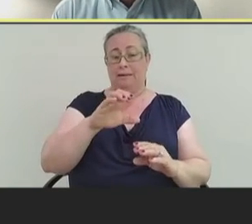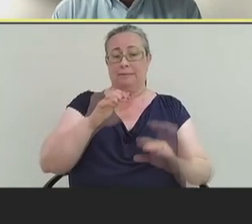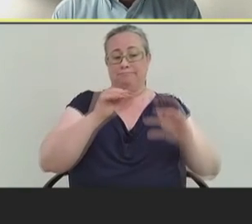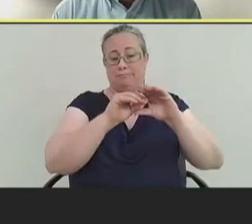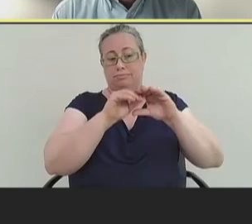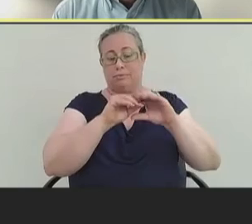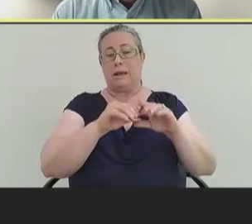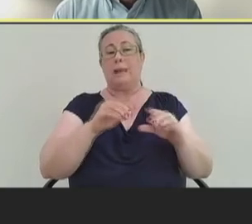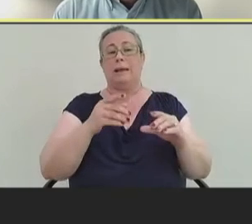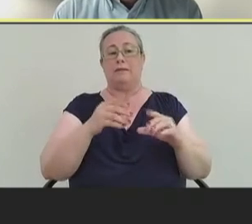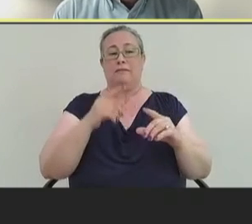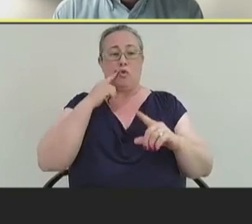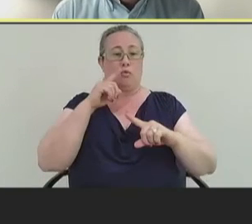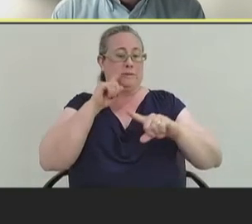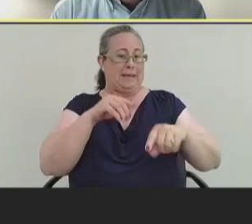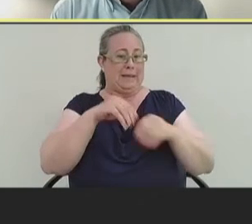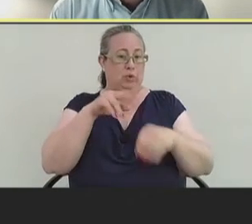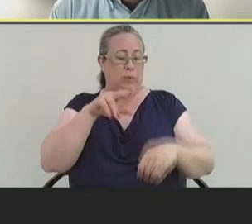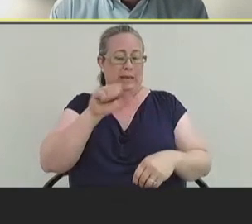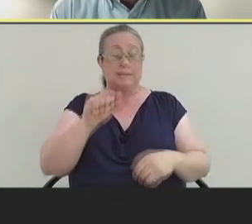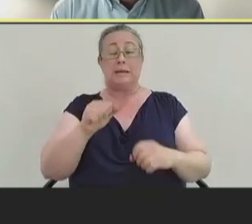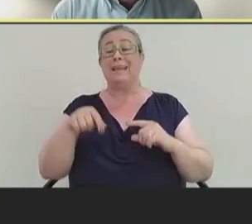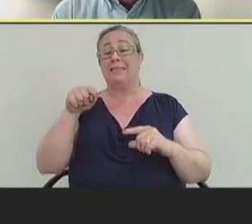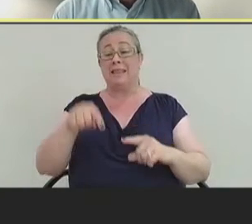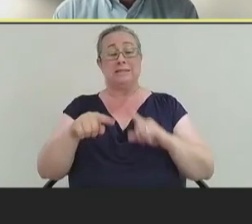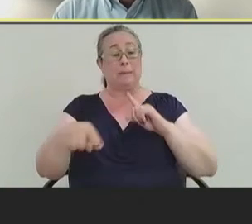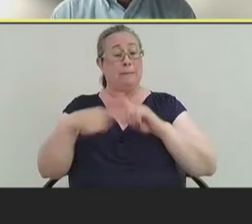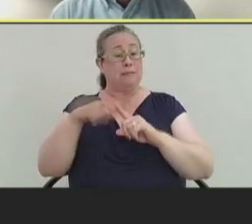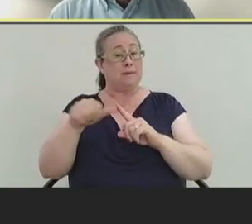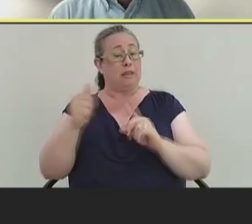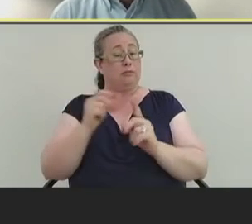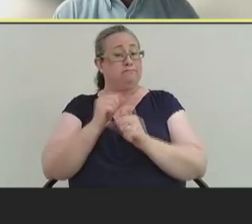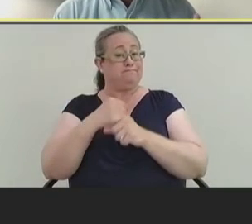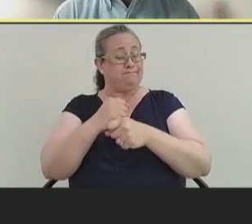This volume together with our other manufacturing capacities for northern and southern hemisphere,